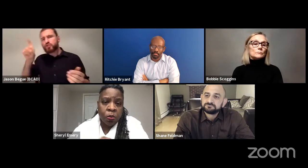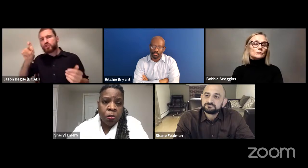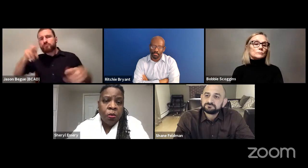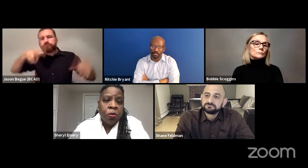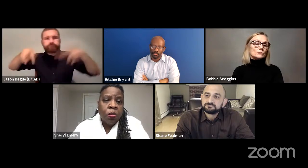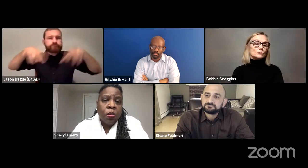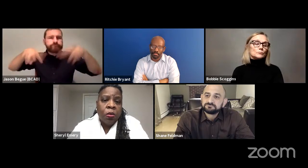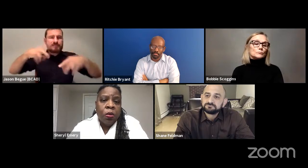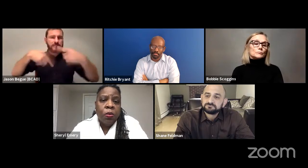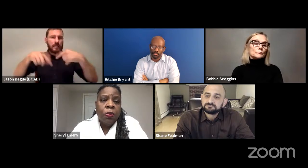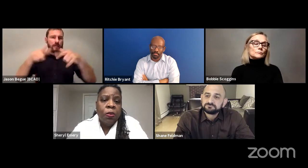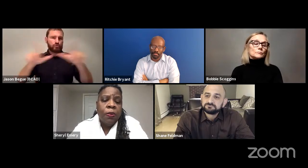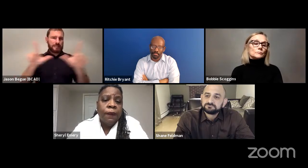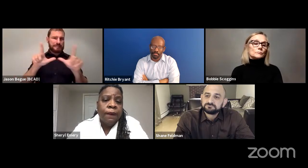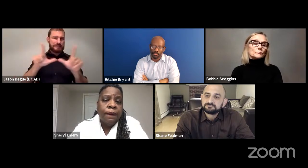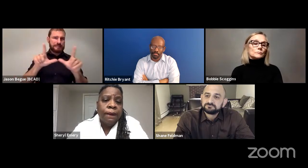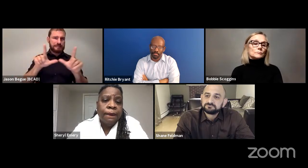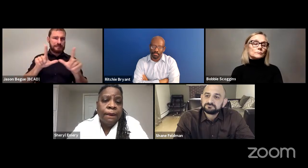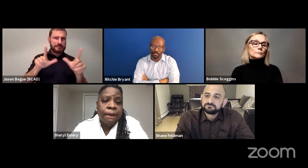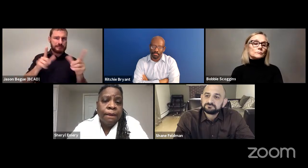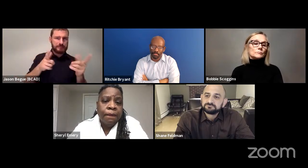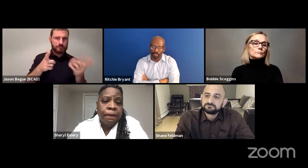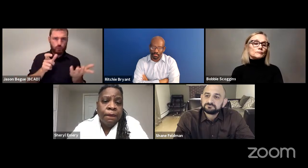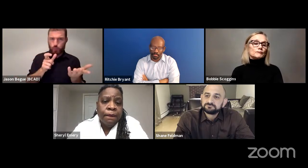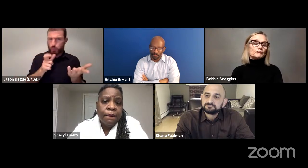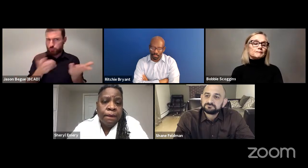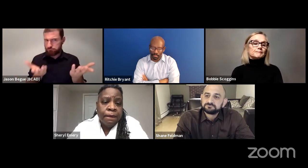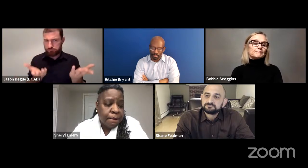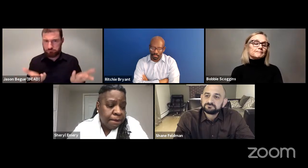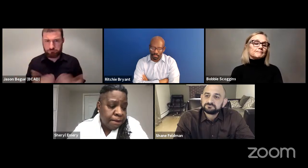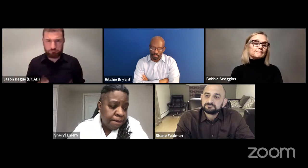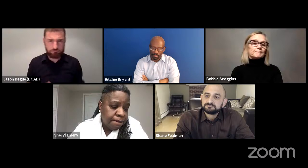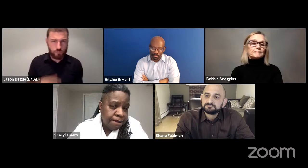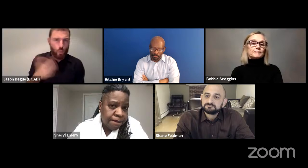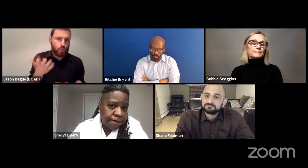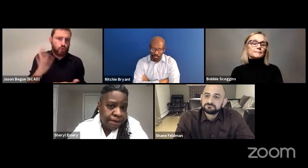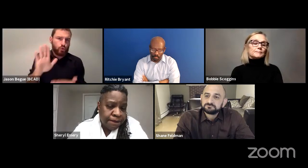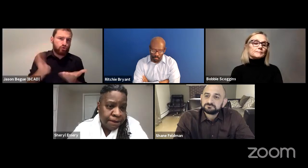Or should it be another regulatory body? So who should oversee sign language interpreting?